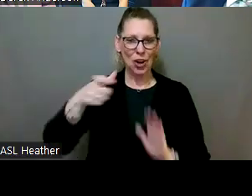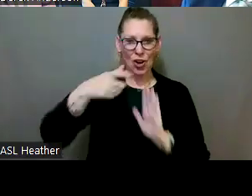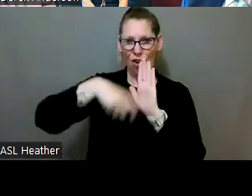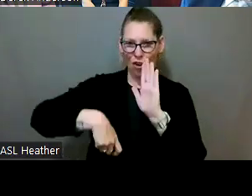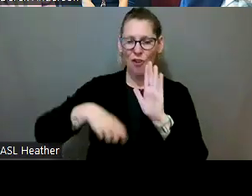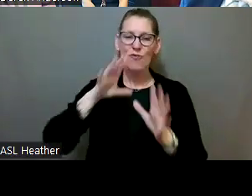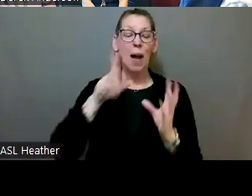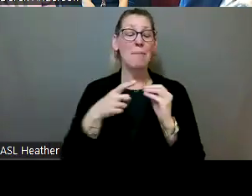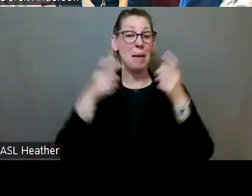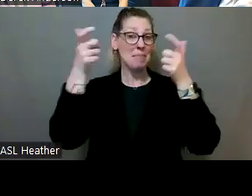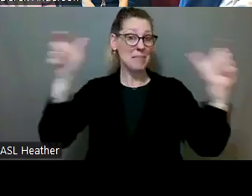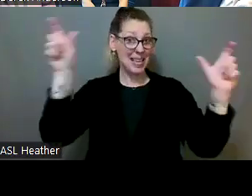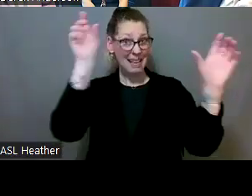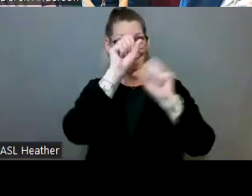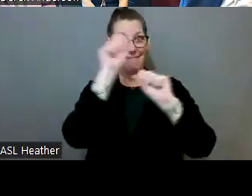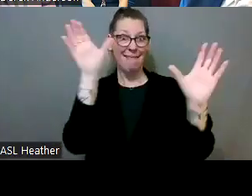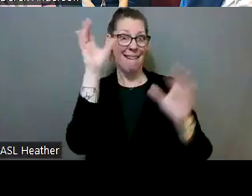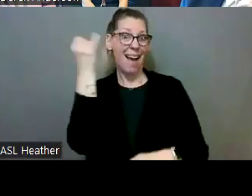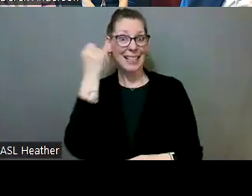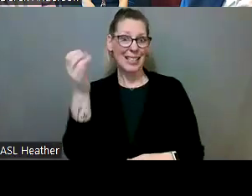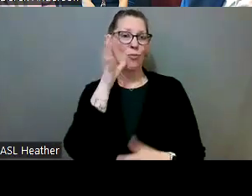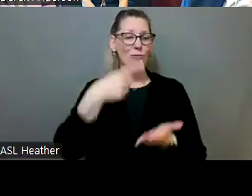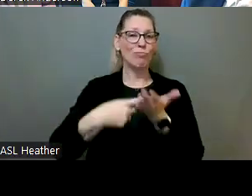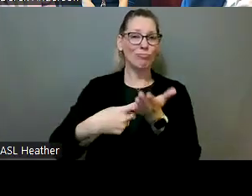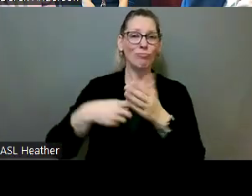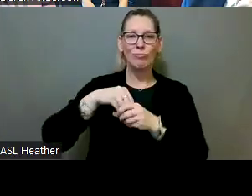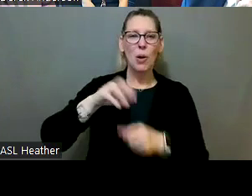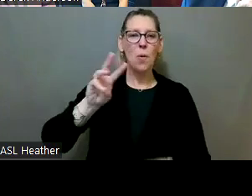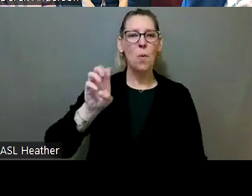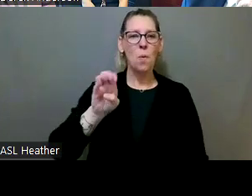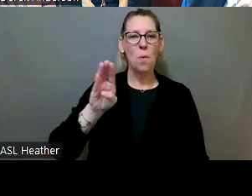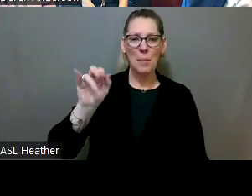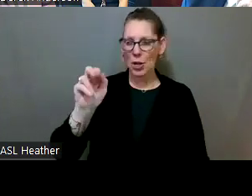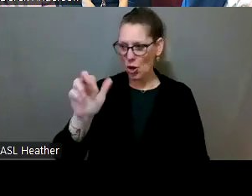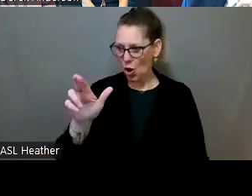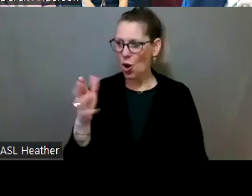going to cover in our webinar um and you'll also get things like the care package our